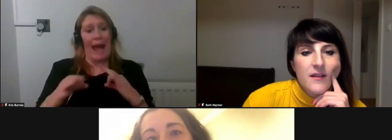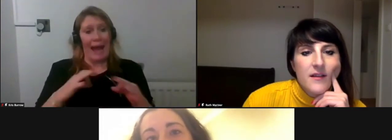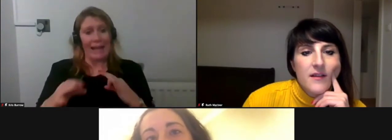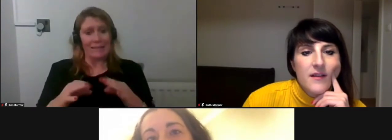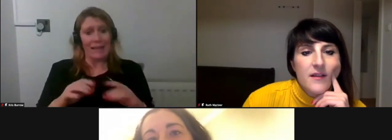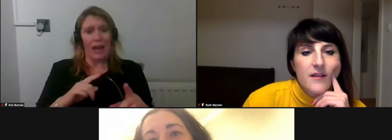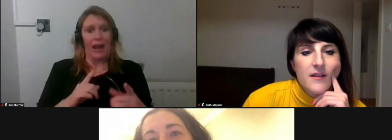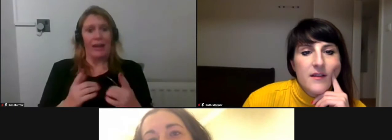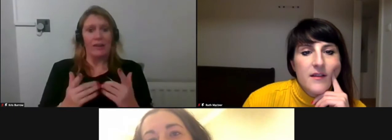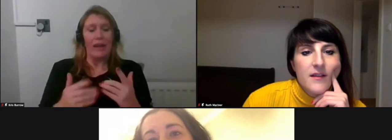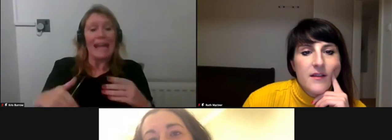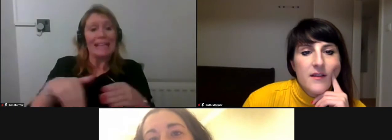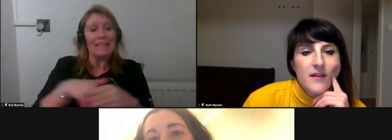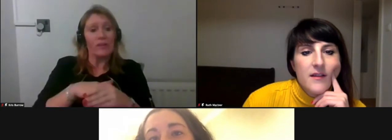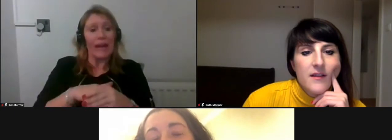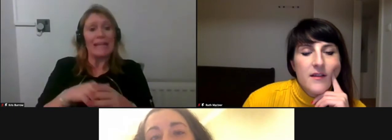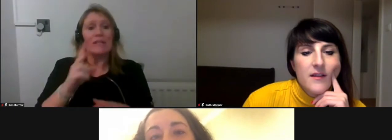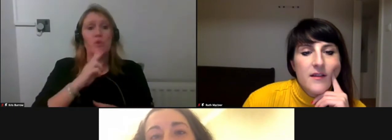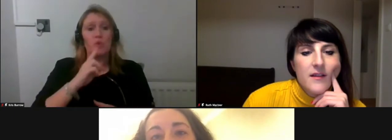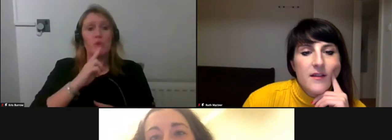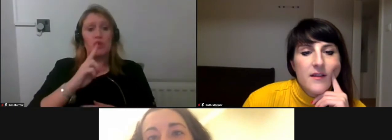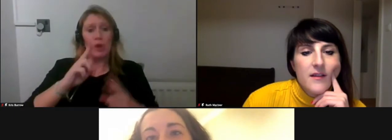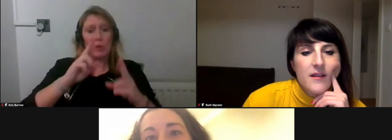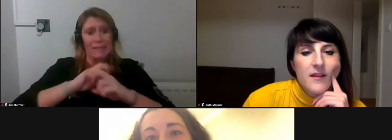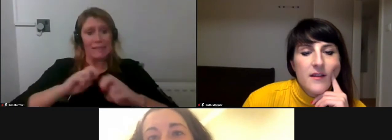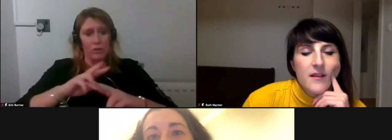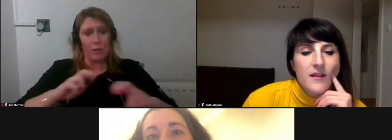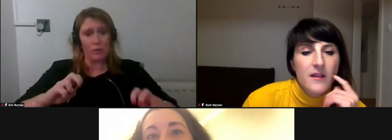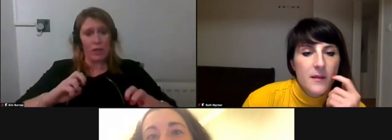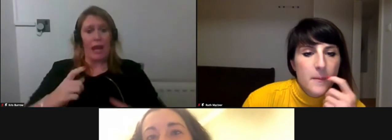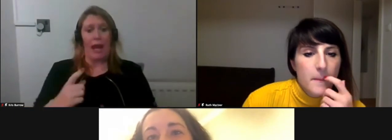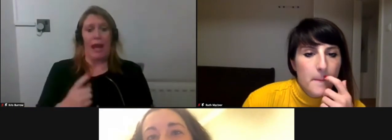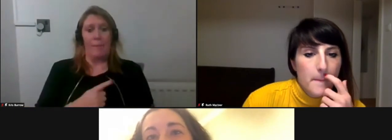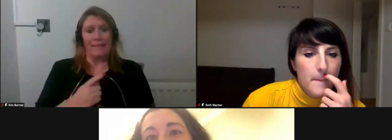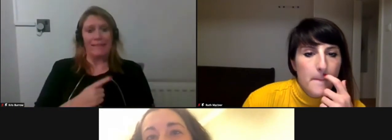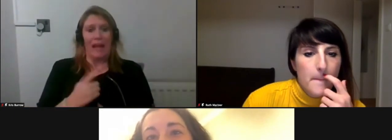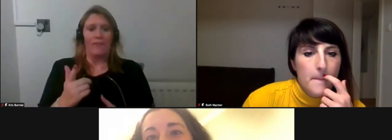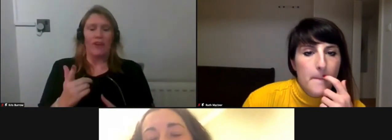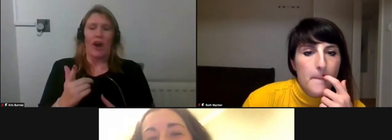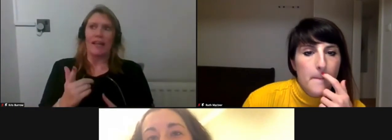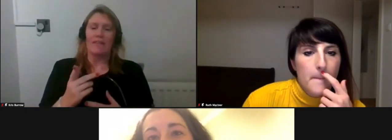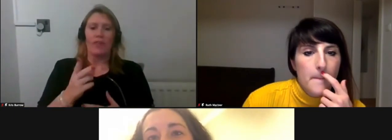Description, I play the sort of narrator role in this piece and was thrilled to be